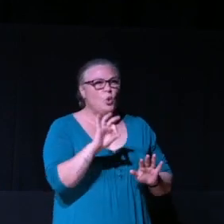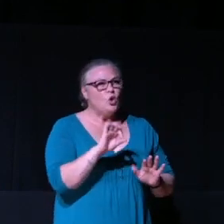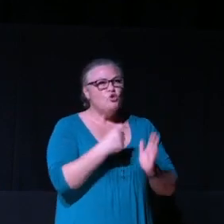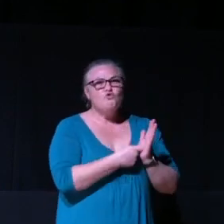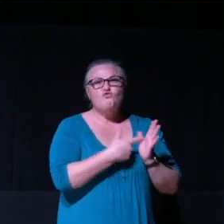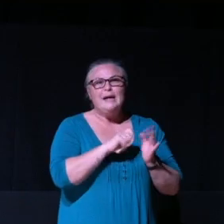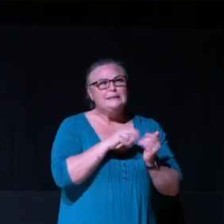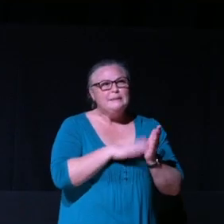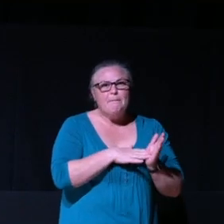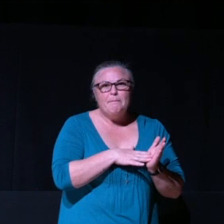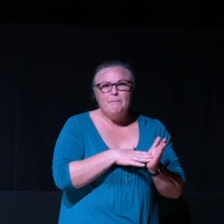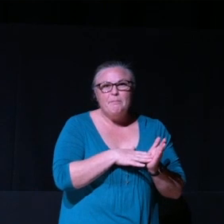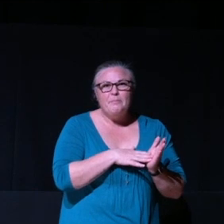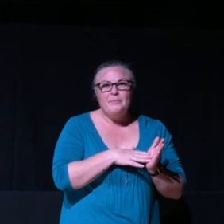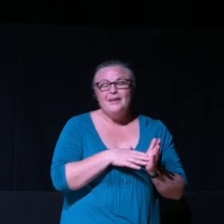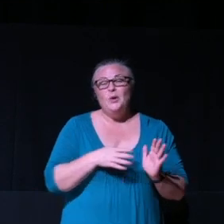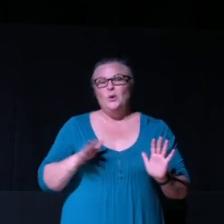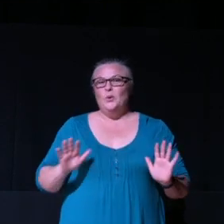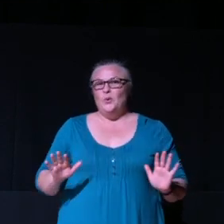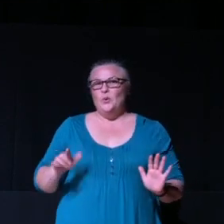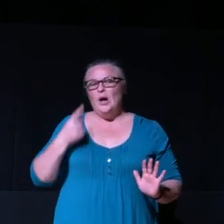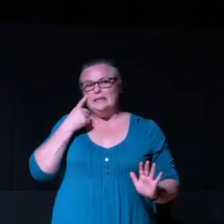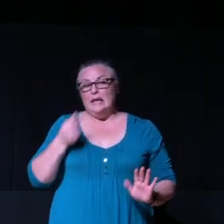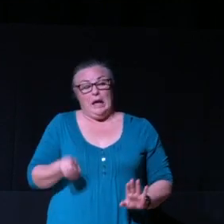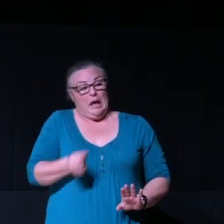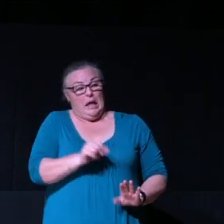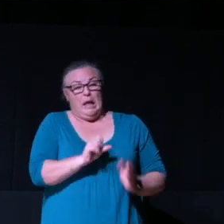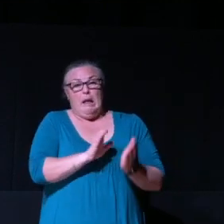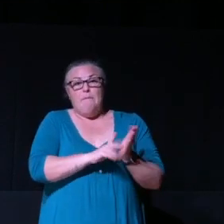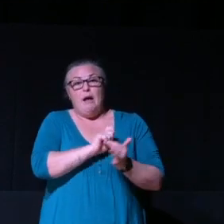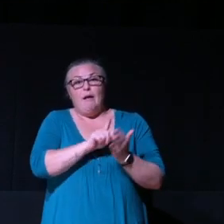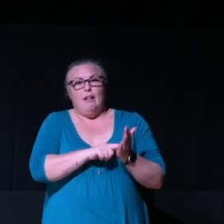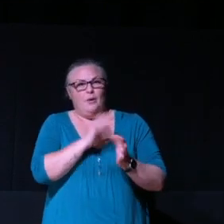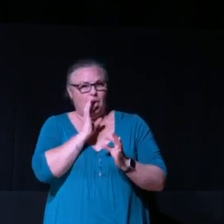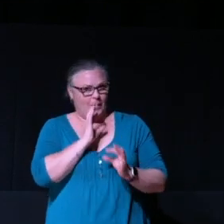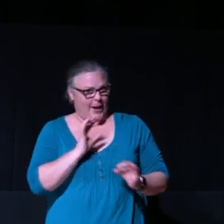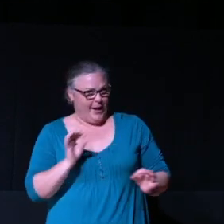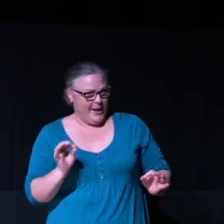Michael has been quiet on my left but a painting of yours